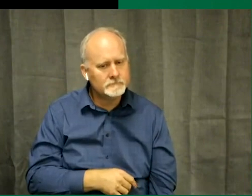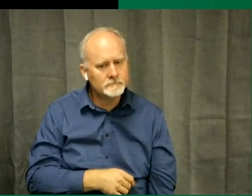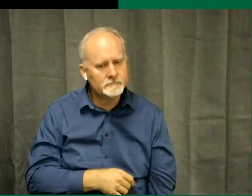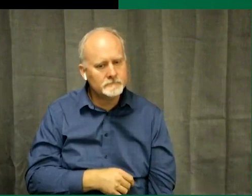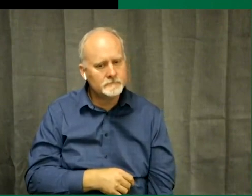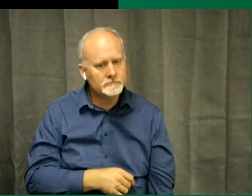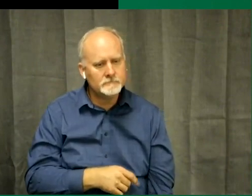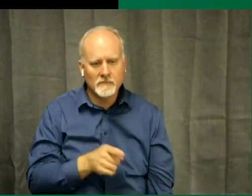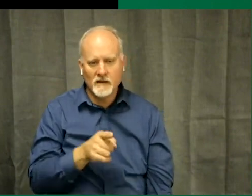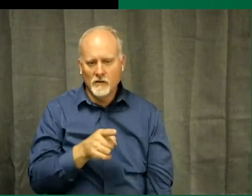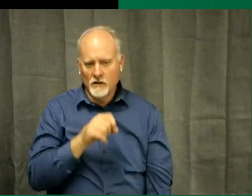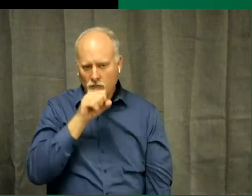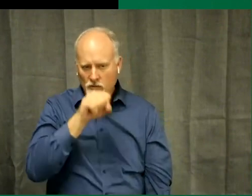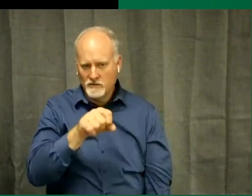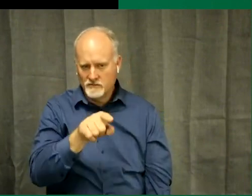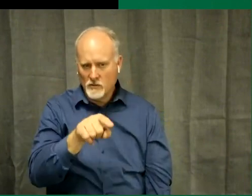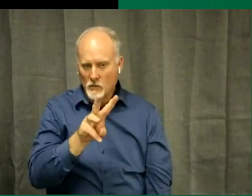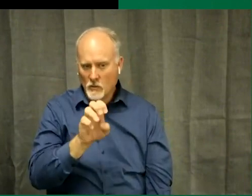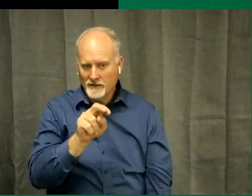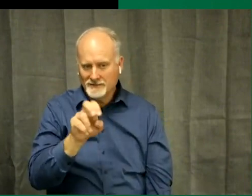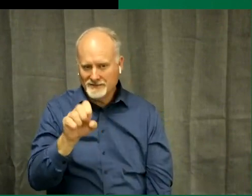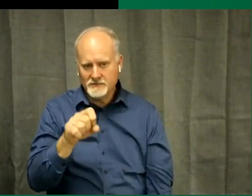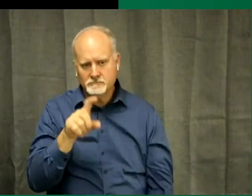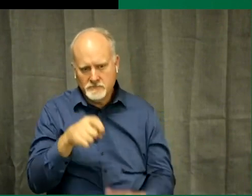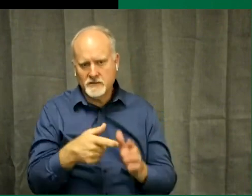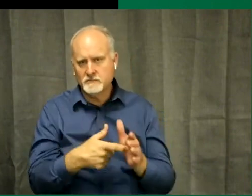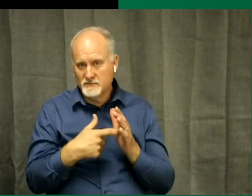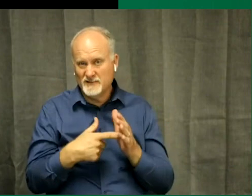love this quotation wellness must always be a prerequisite to all else and you've heard